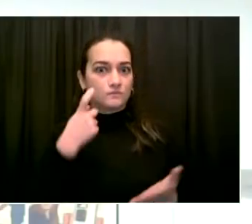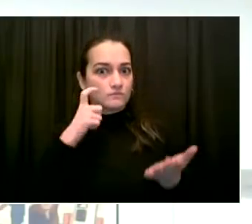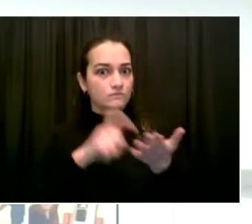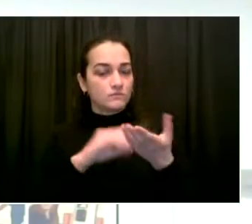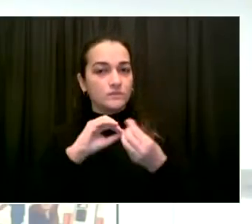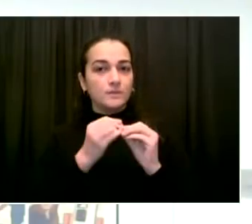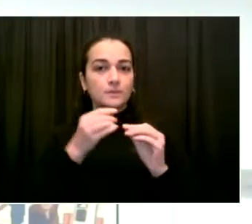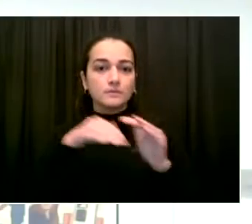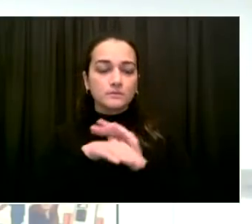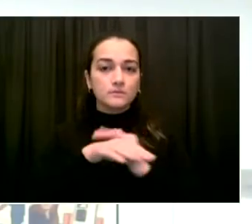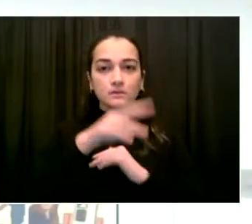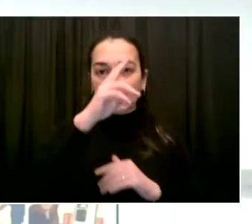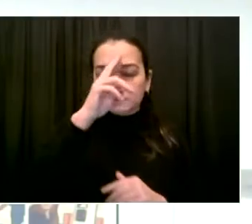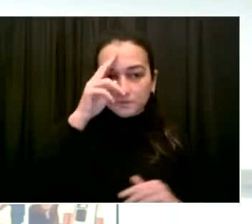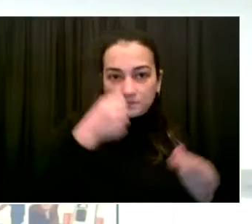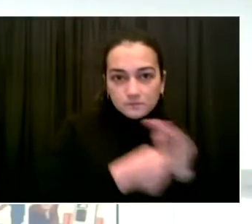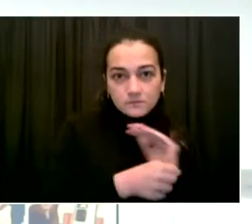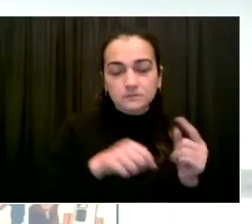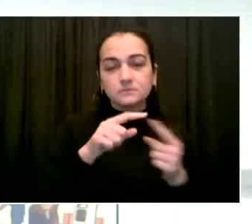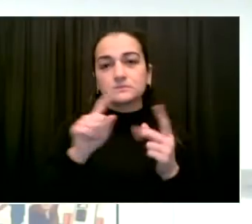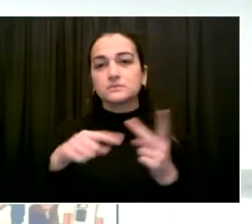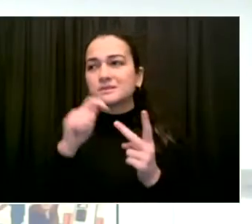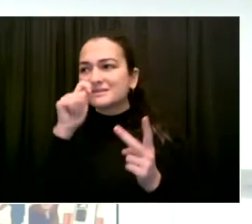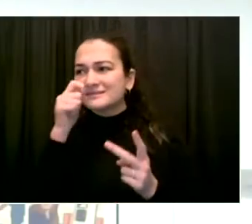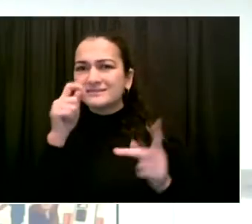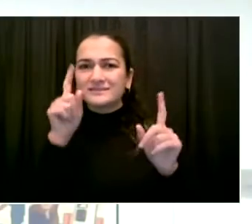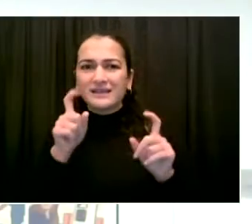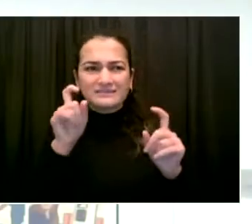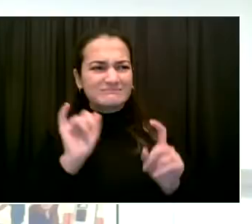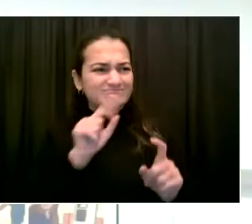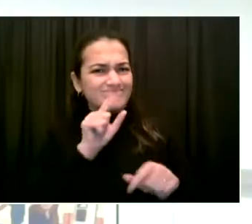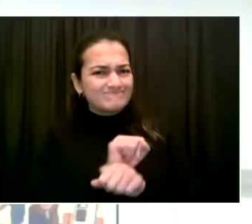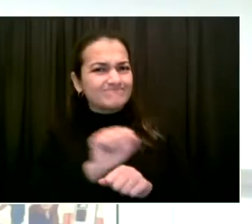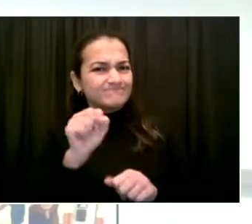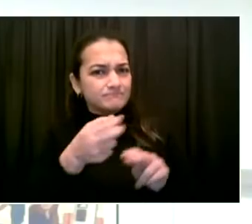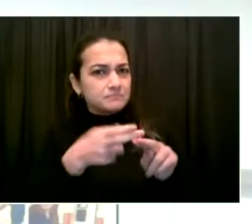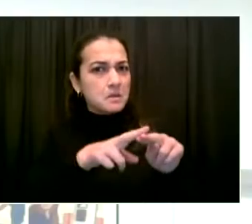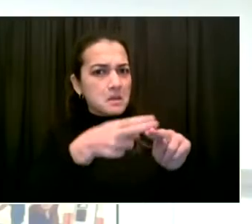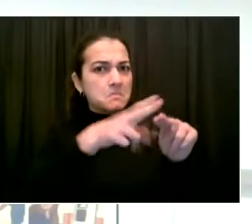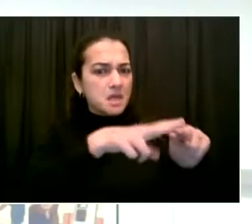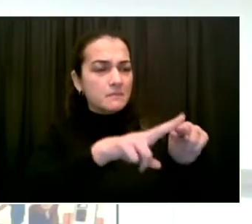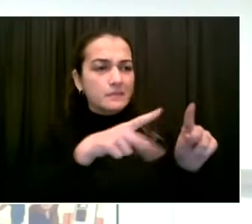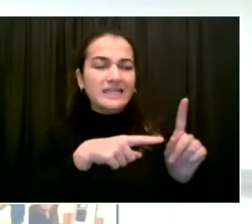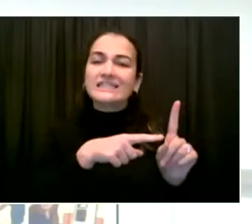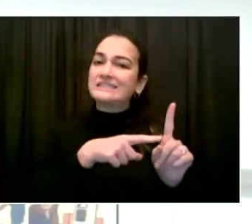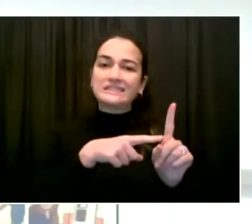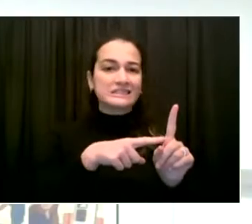INCREASE, THAT IS ONE VERY CONCRETE WAY TO